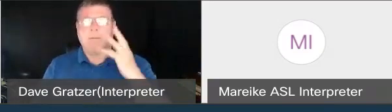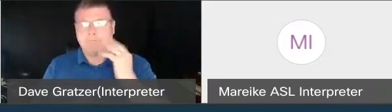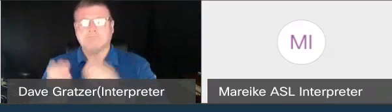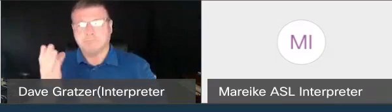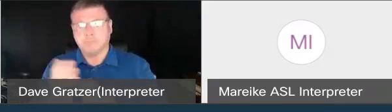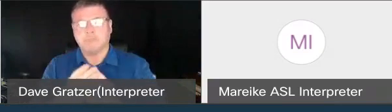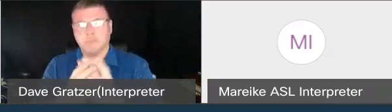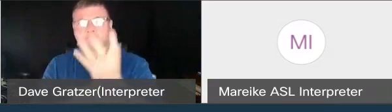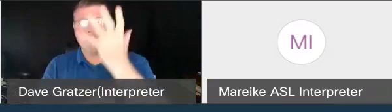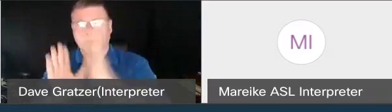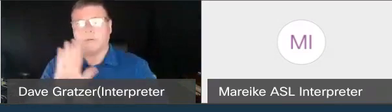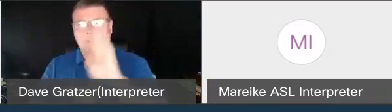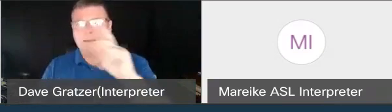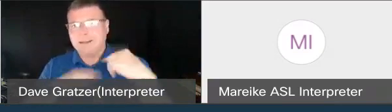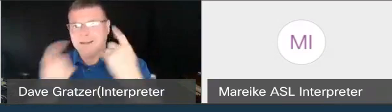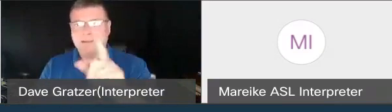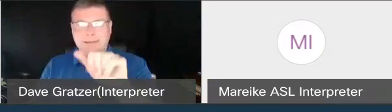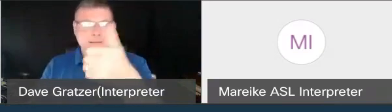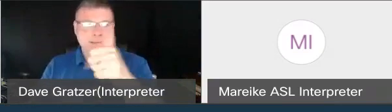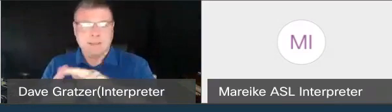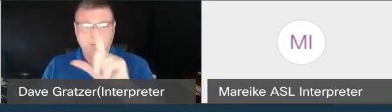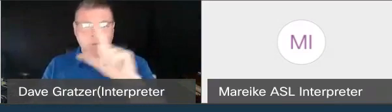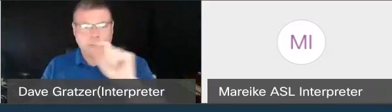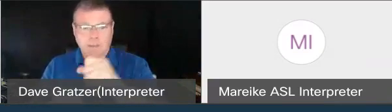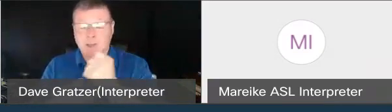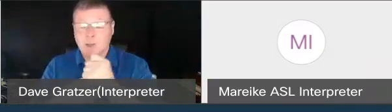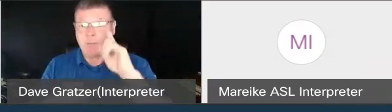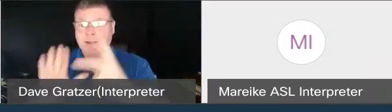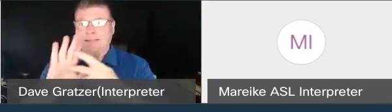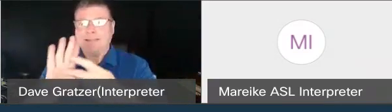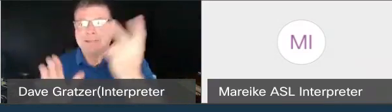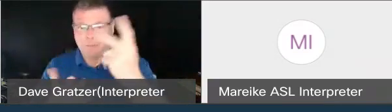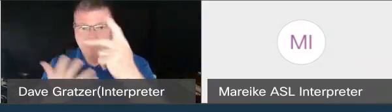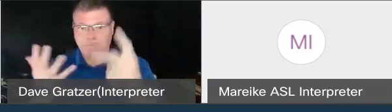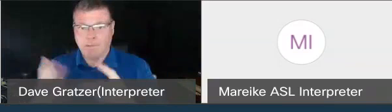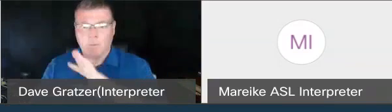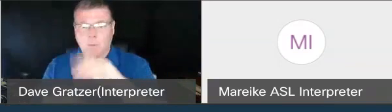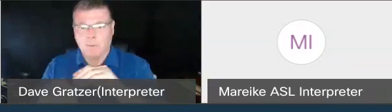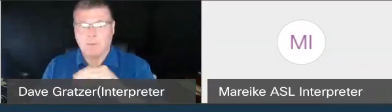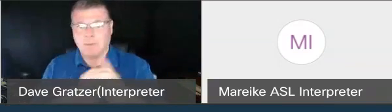especially in the last 10 to 20 years. We're actually expected to double our population within the next 20 as well.